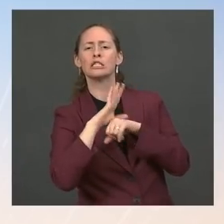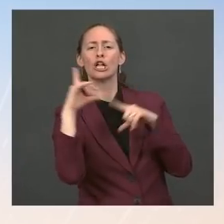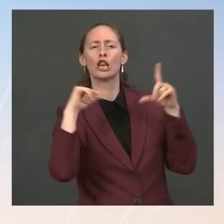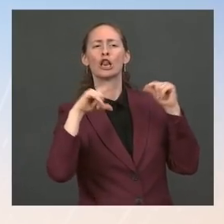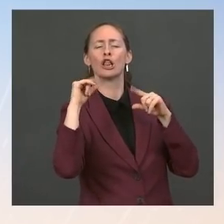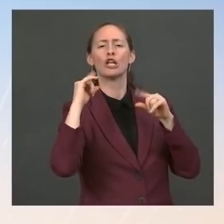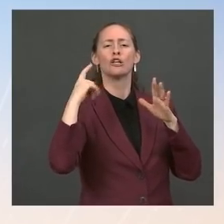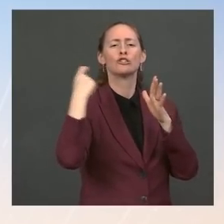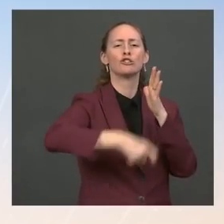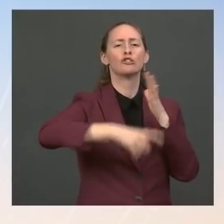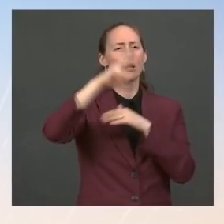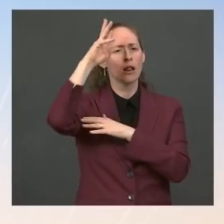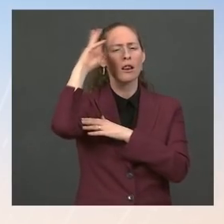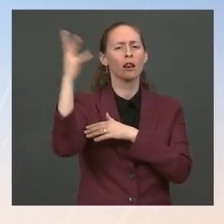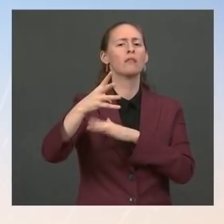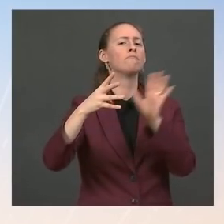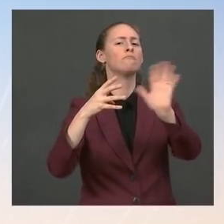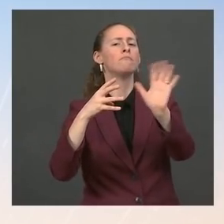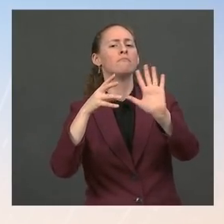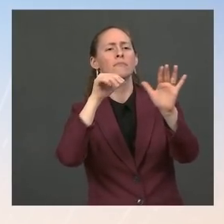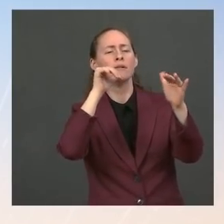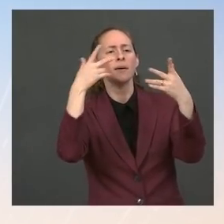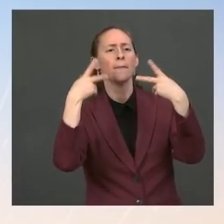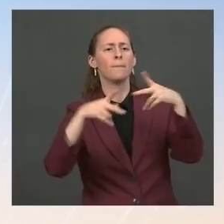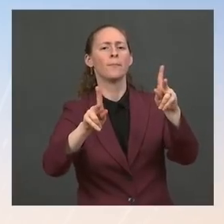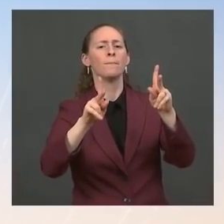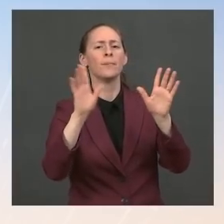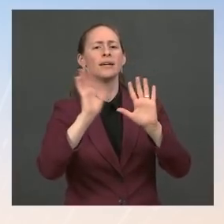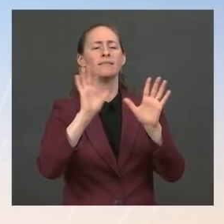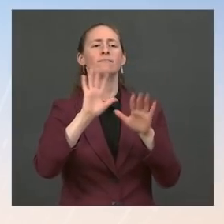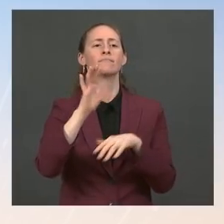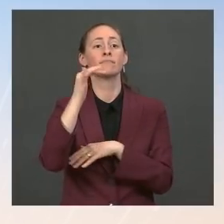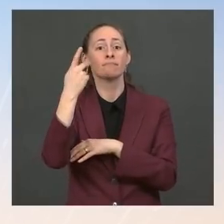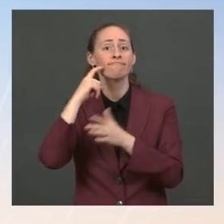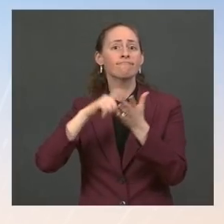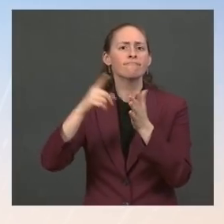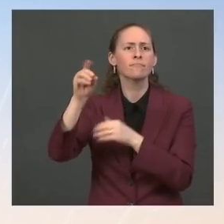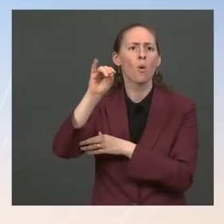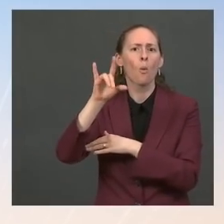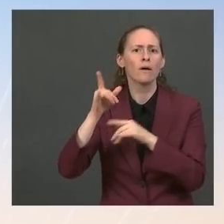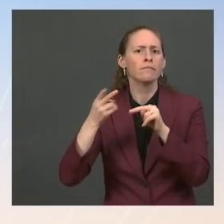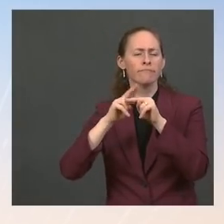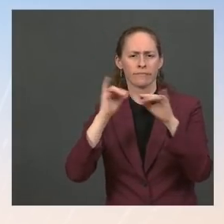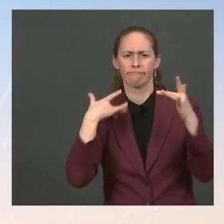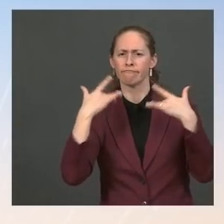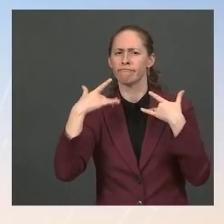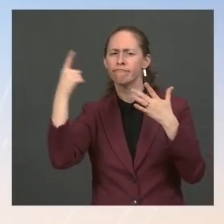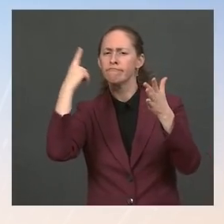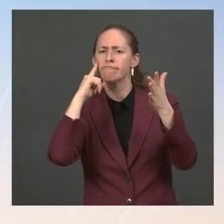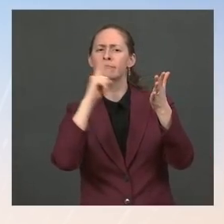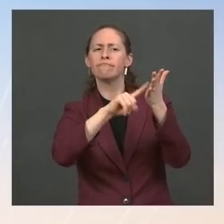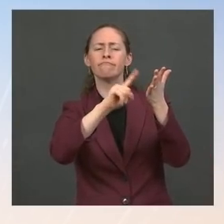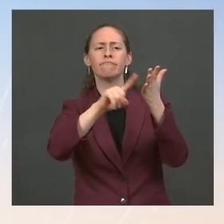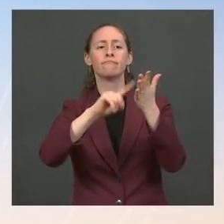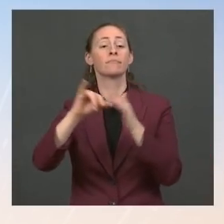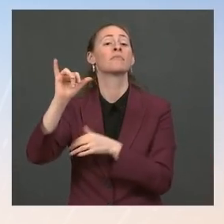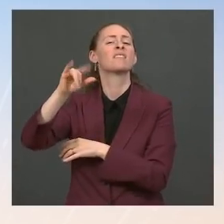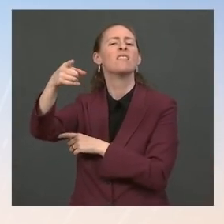has gone up and prices have not come down; pushing OPEC to release more supply to meet the demand. And certainly there are a range of other domestic options,